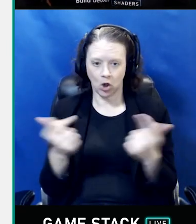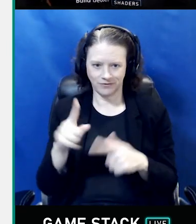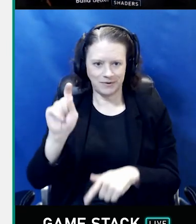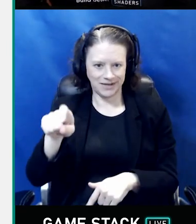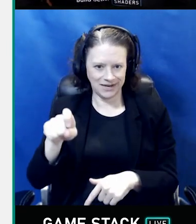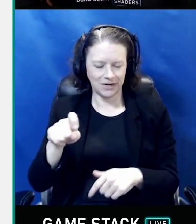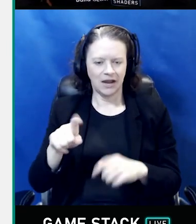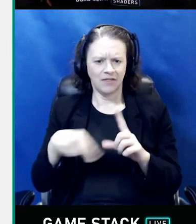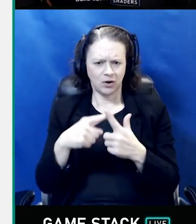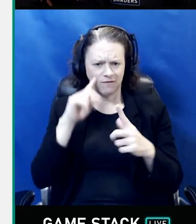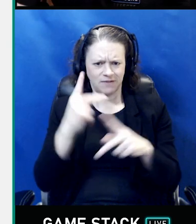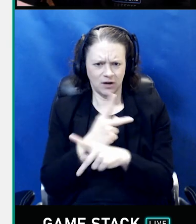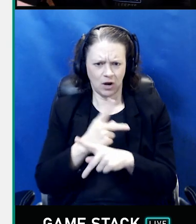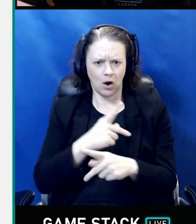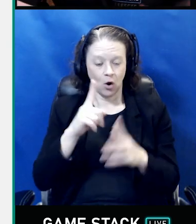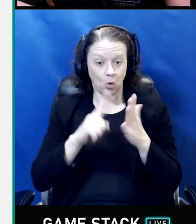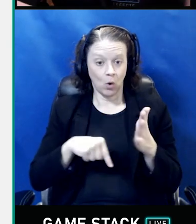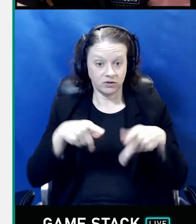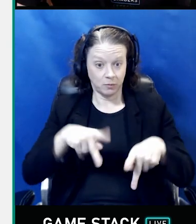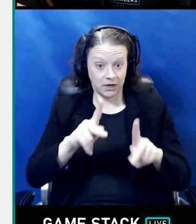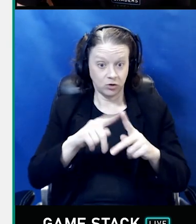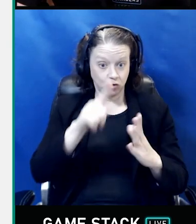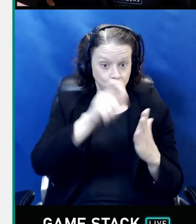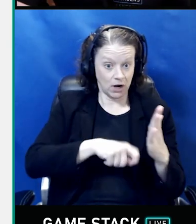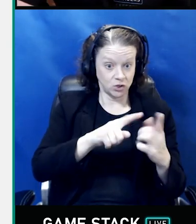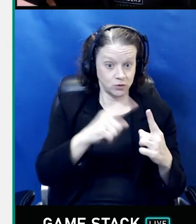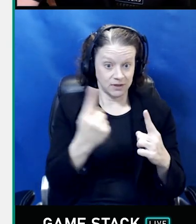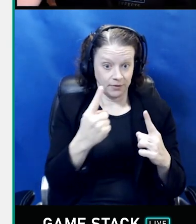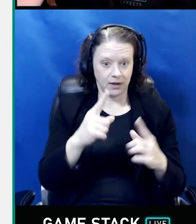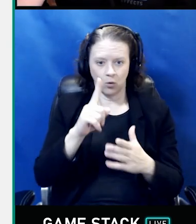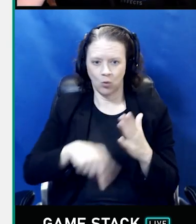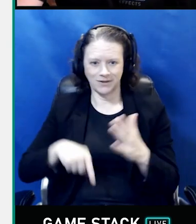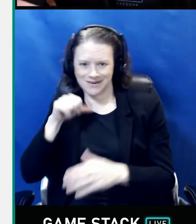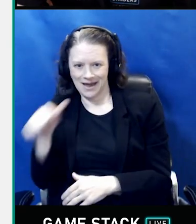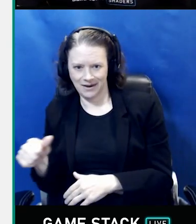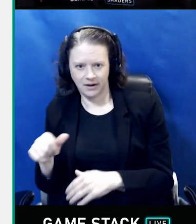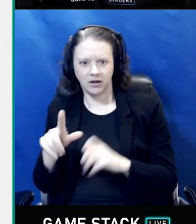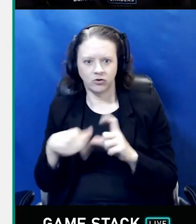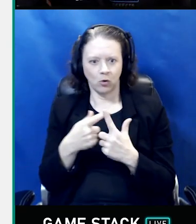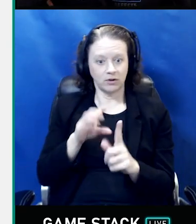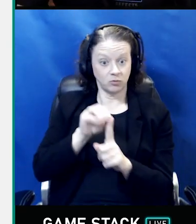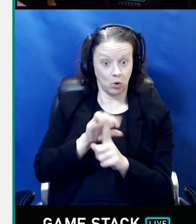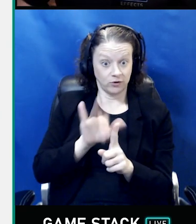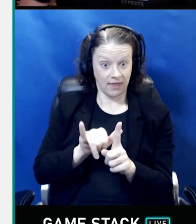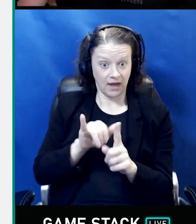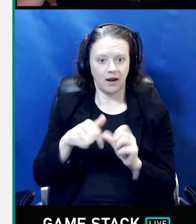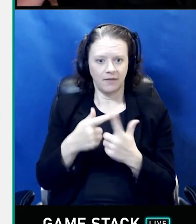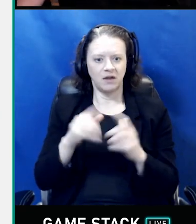and what doesn't. So it's just a matter of exposing that to you so that you can make use of it.